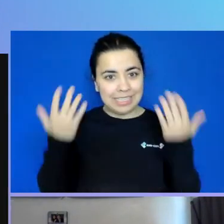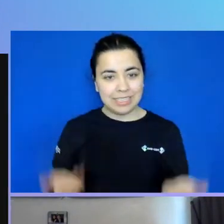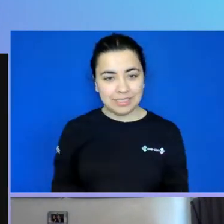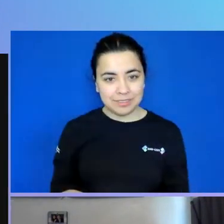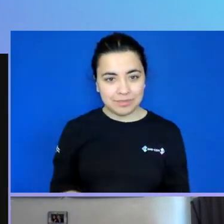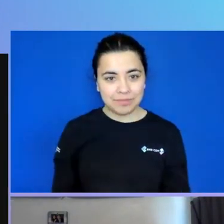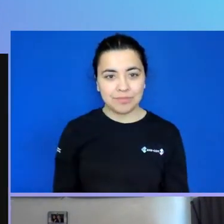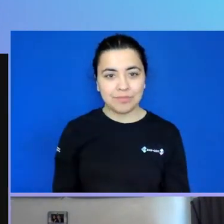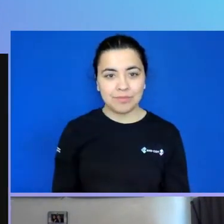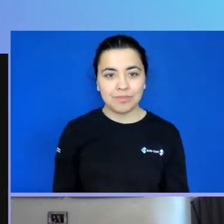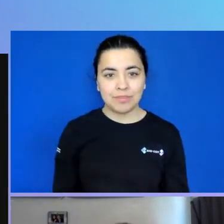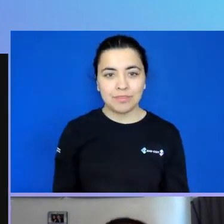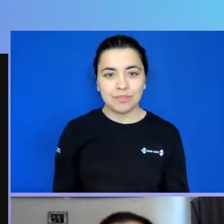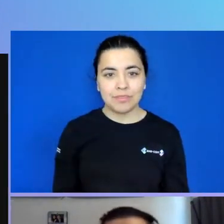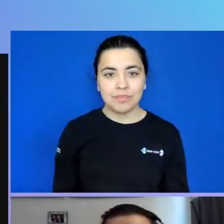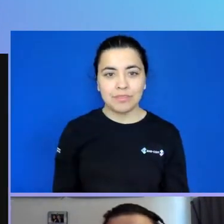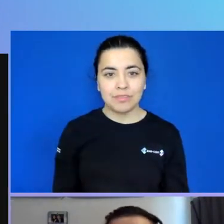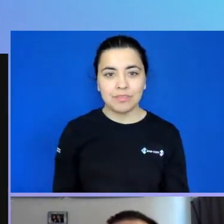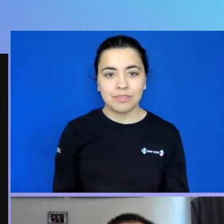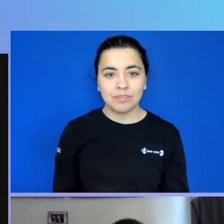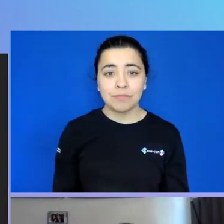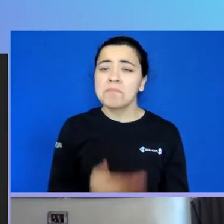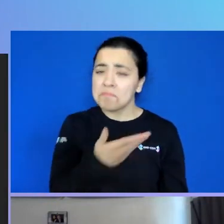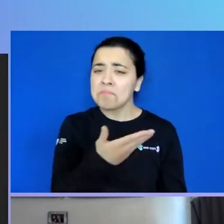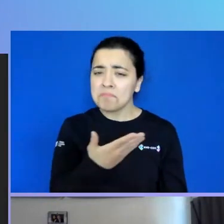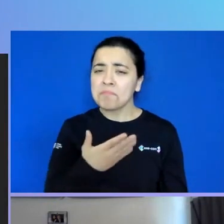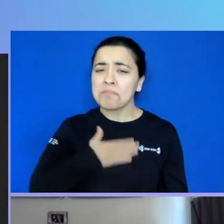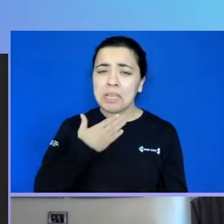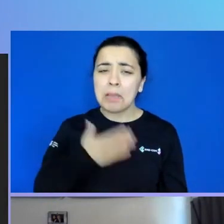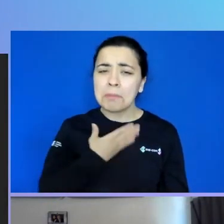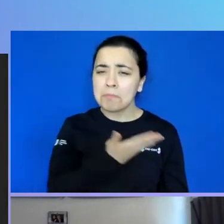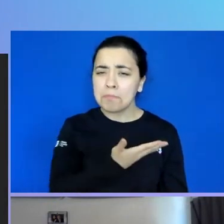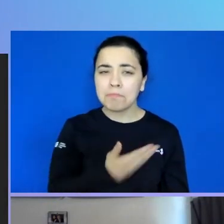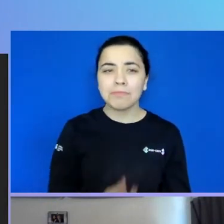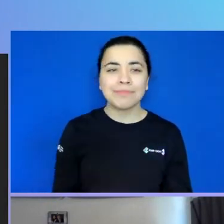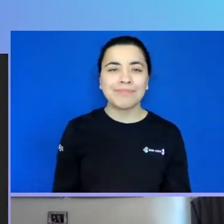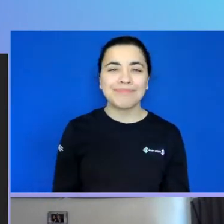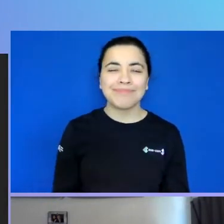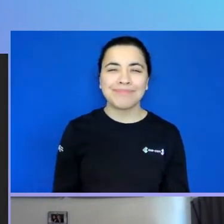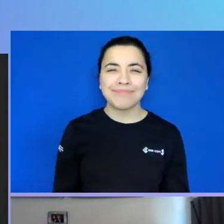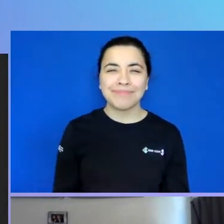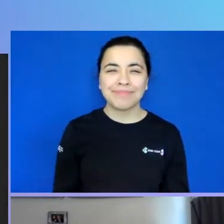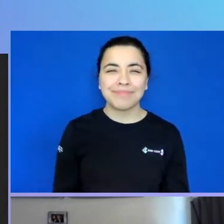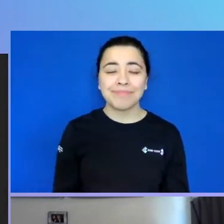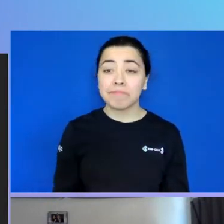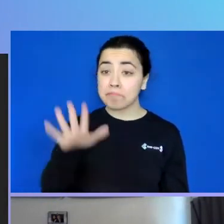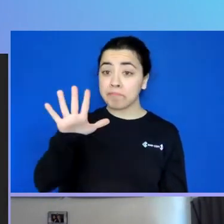now Professor Lupine is happy. 57% is good. I can save more